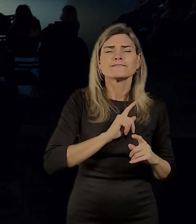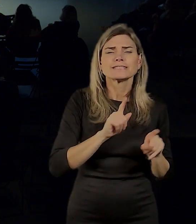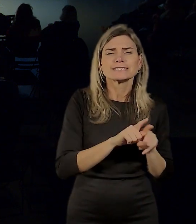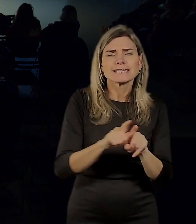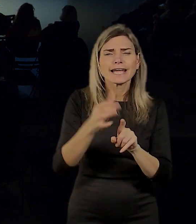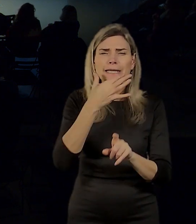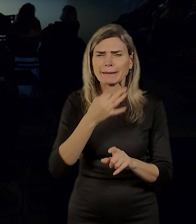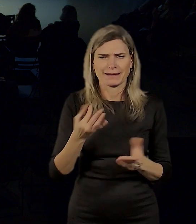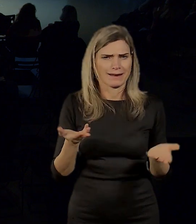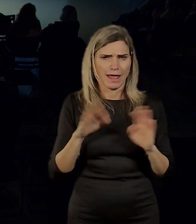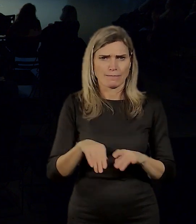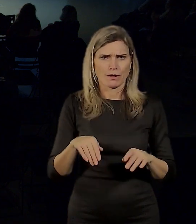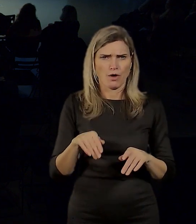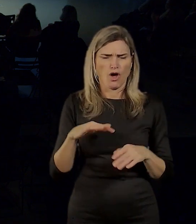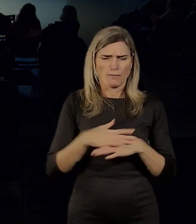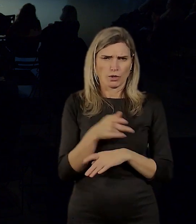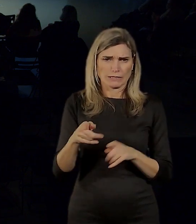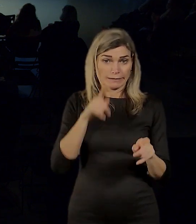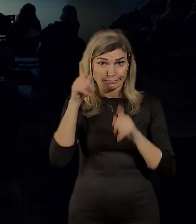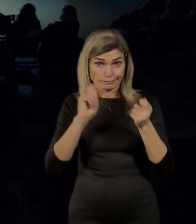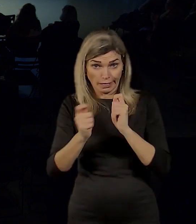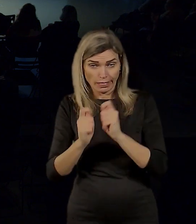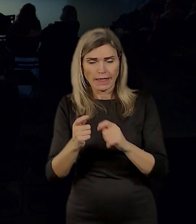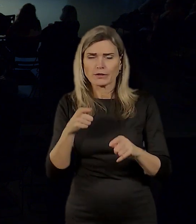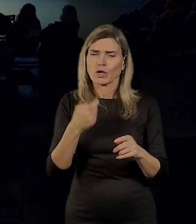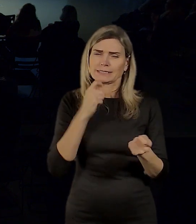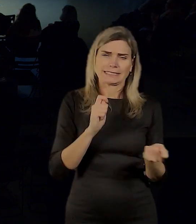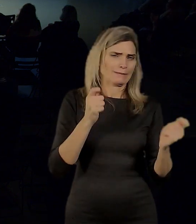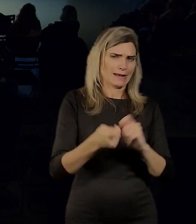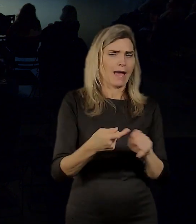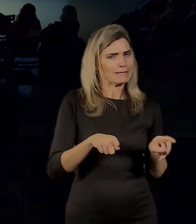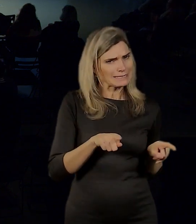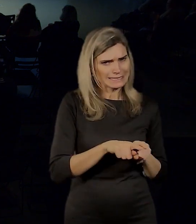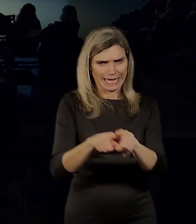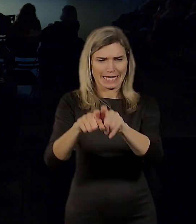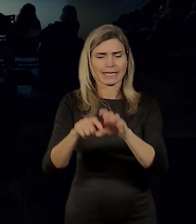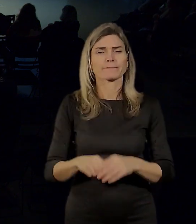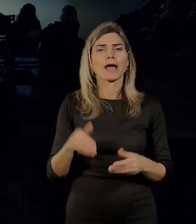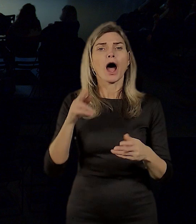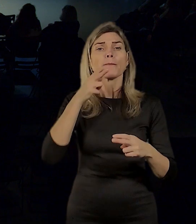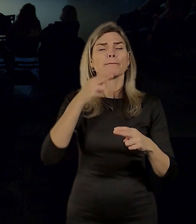So not only with the sugar factory, but also with the wider surroundings. Nowadays, there is a railway there.